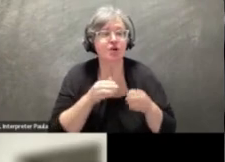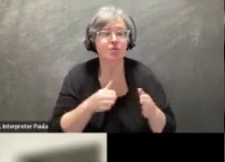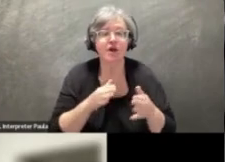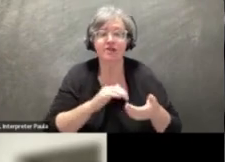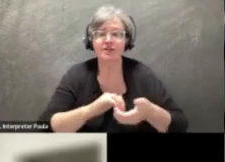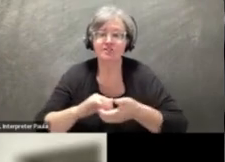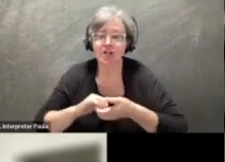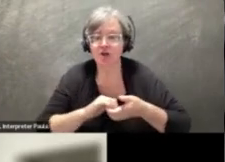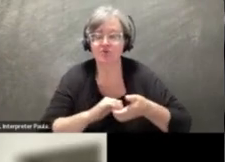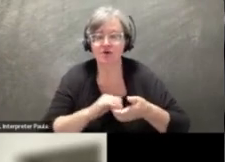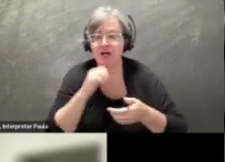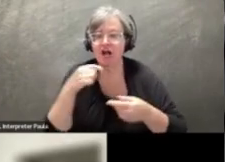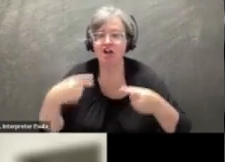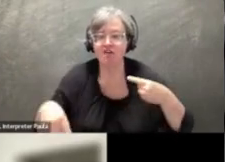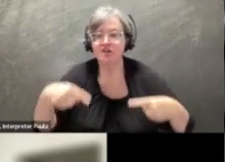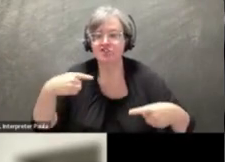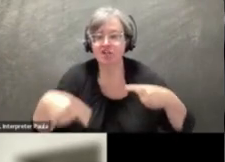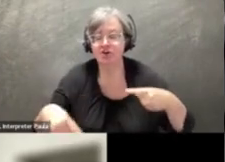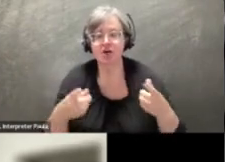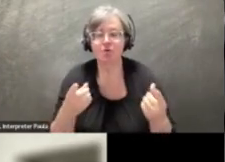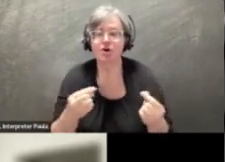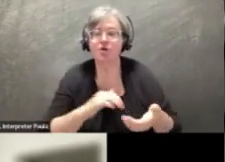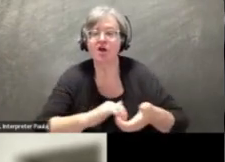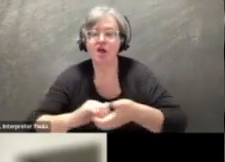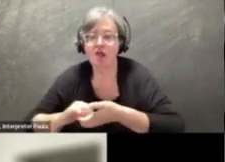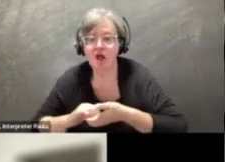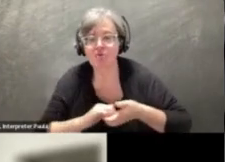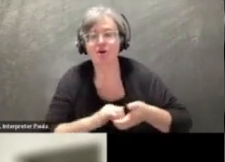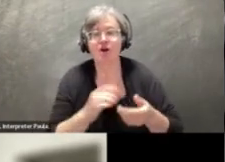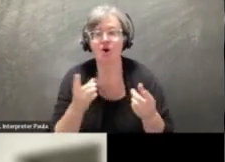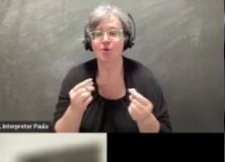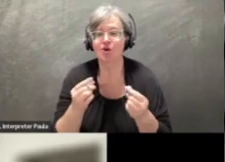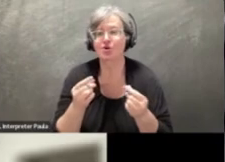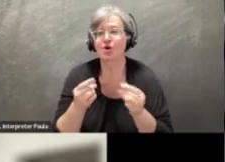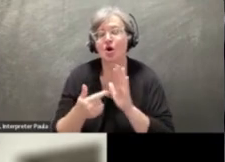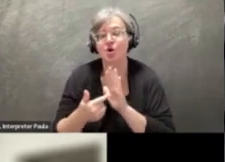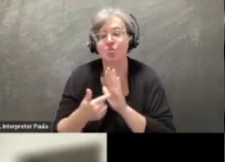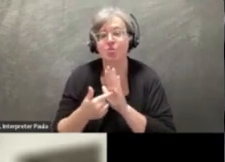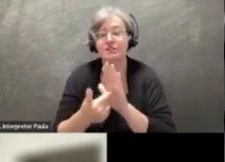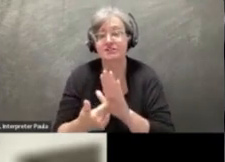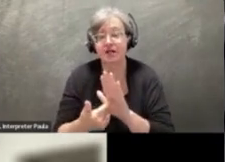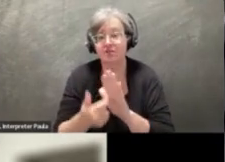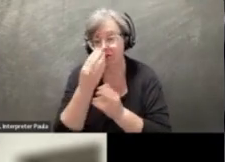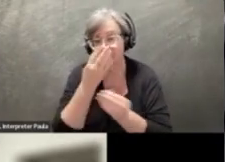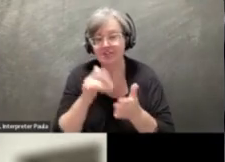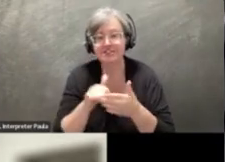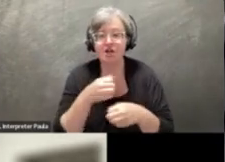as opposed to adversarial. What are we doing to collaborate? What are we doing to present the material in a way that makes sense and understand that we may